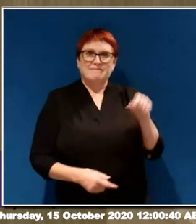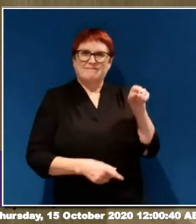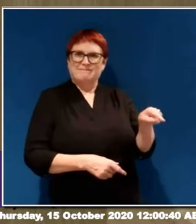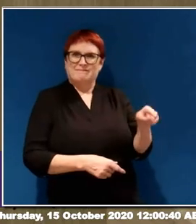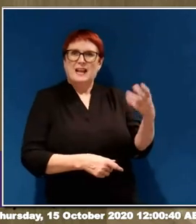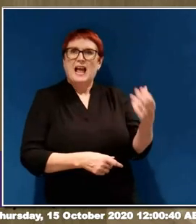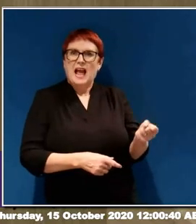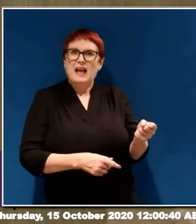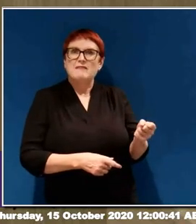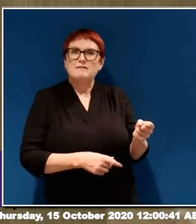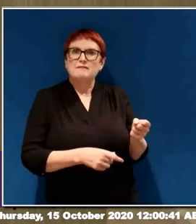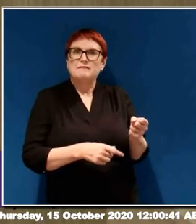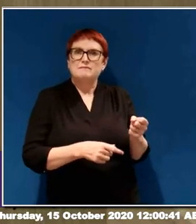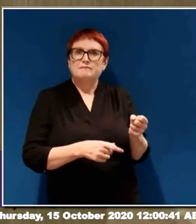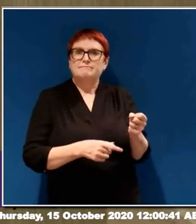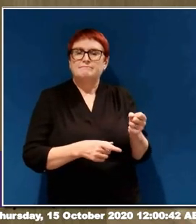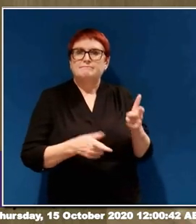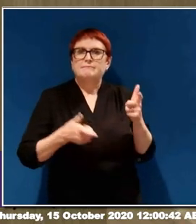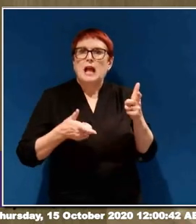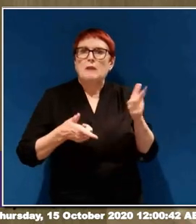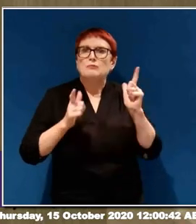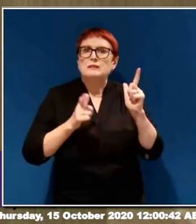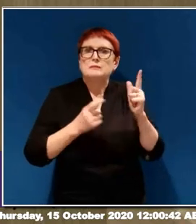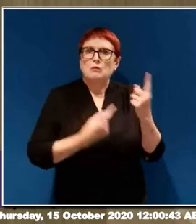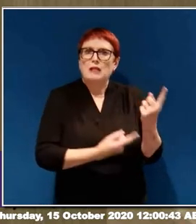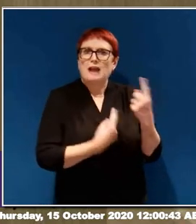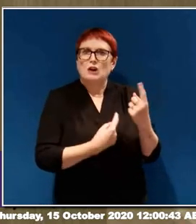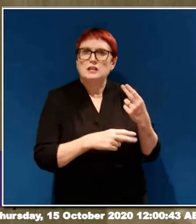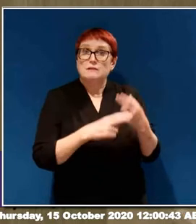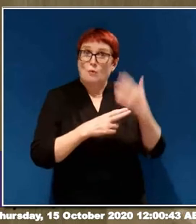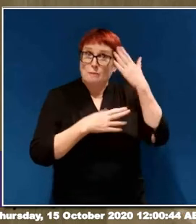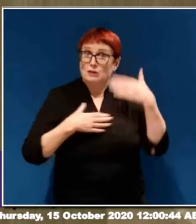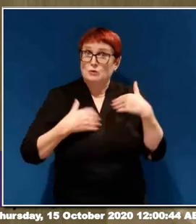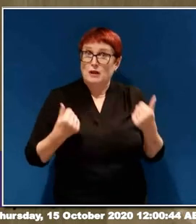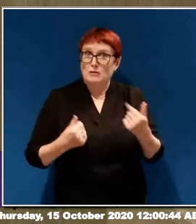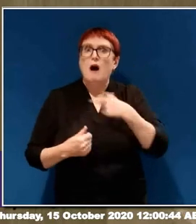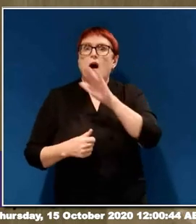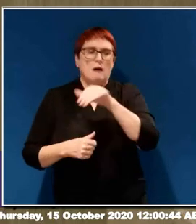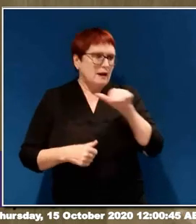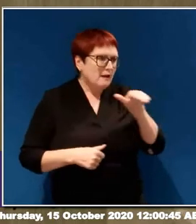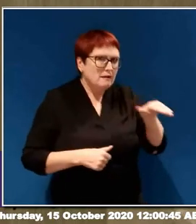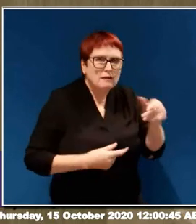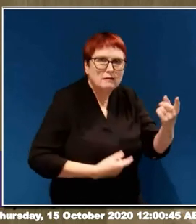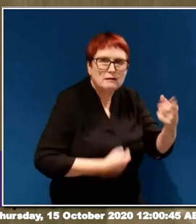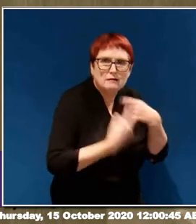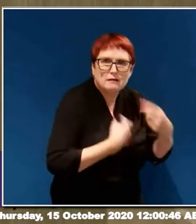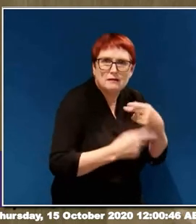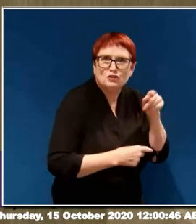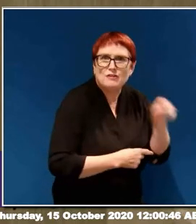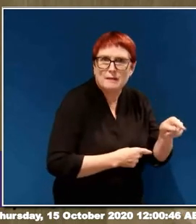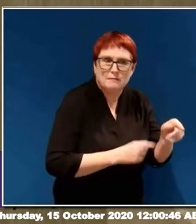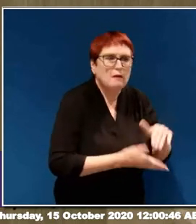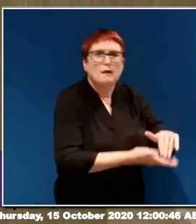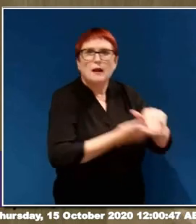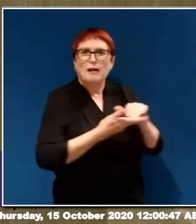area, so I can refer to them. So I don't have to be as much of that Jack-of-all-trades.